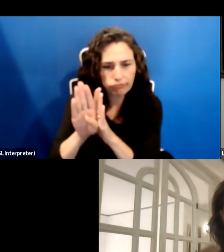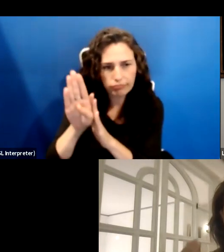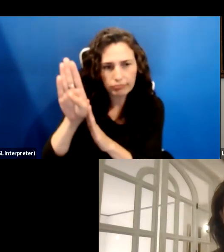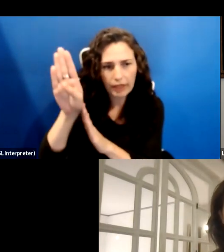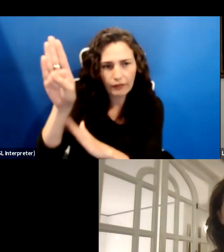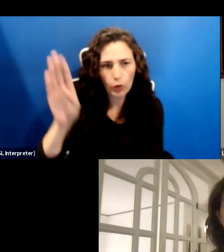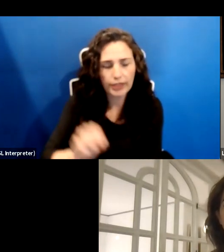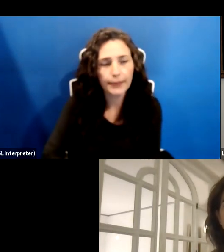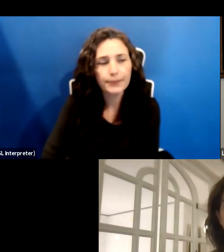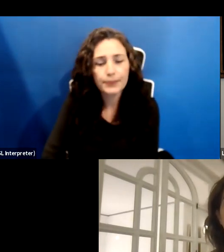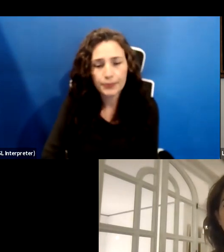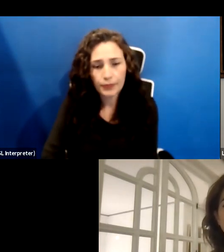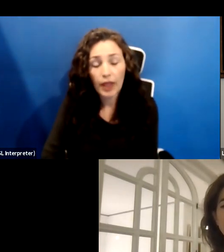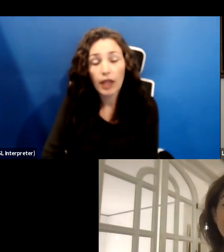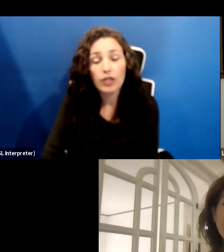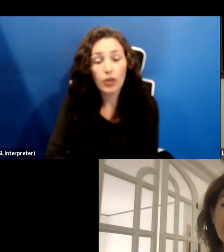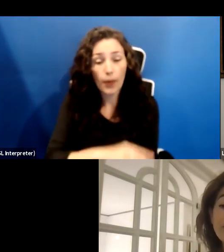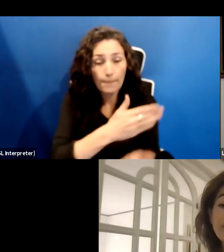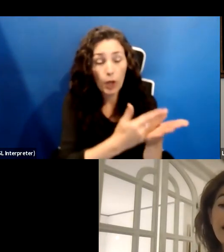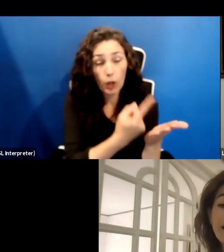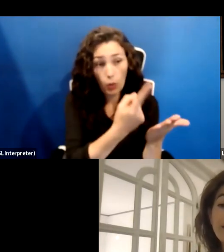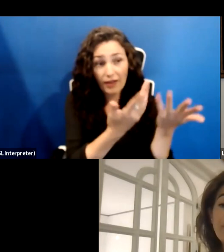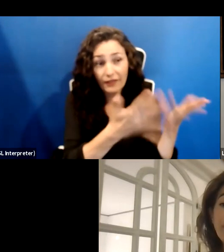it continues where part one leaves off.